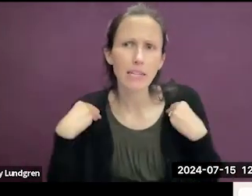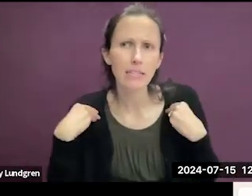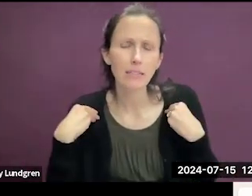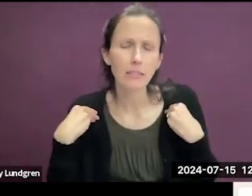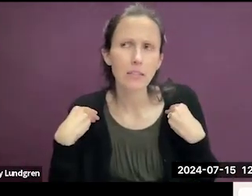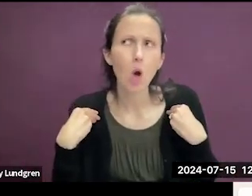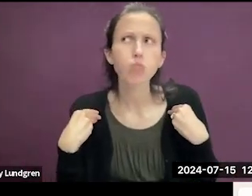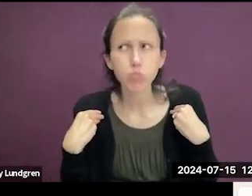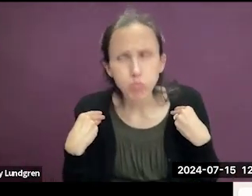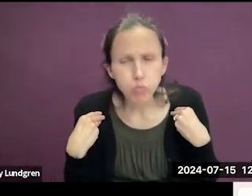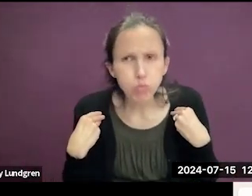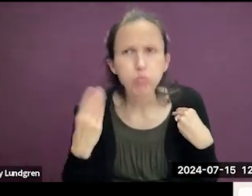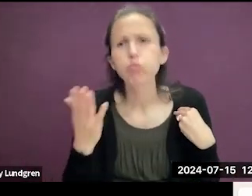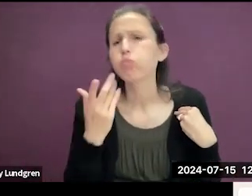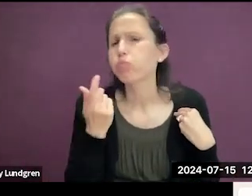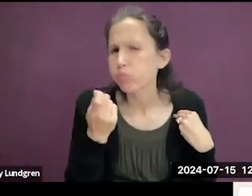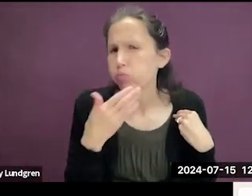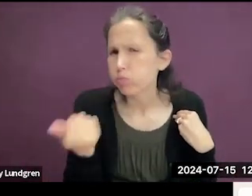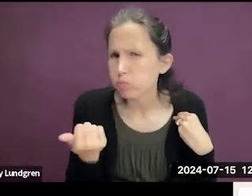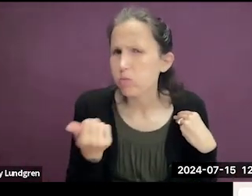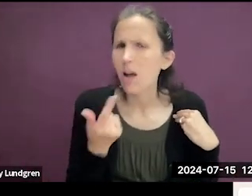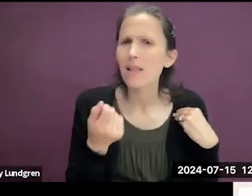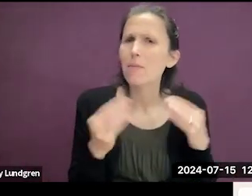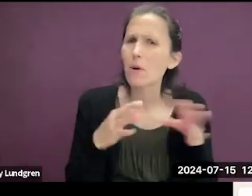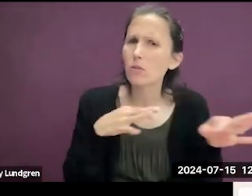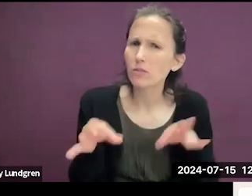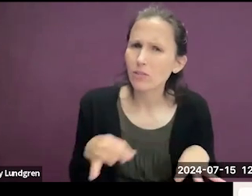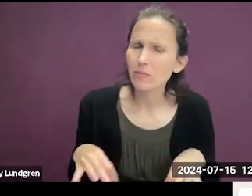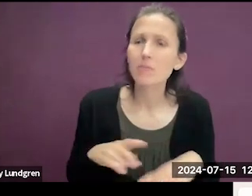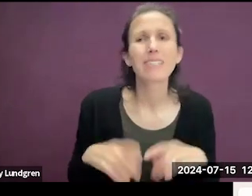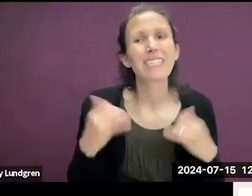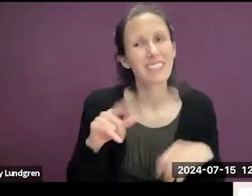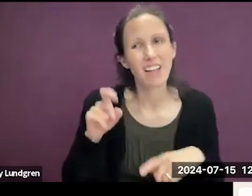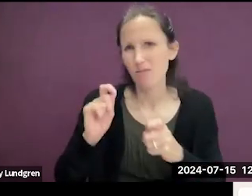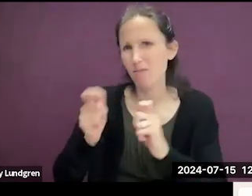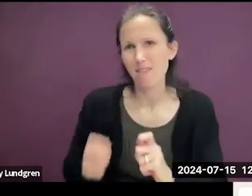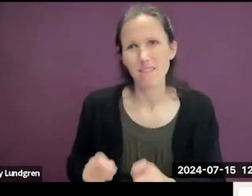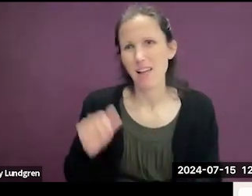It is a little bit more descriptive, but we're probably still going to need to modify our alt-text,